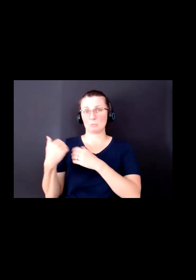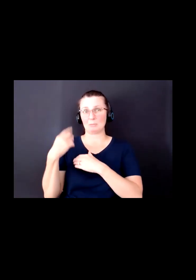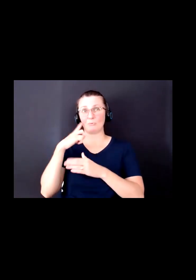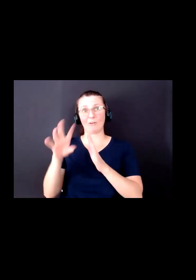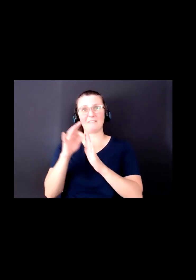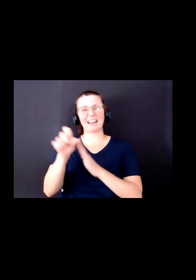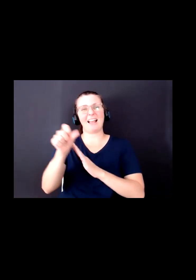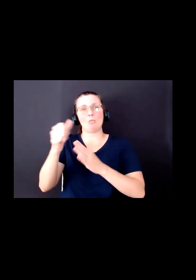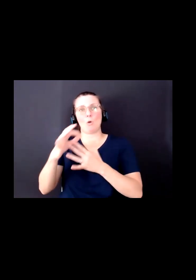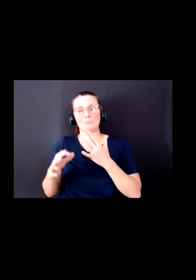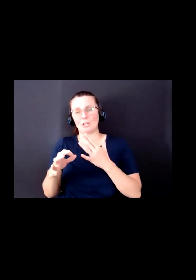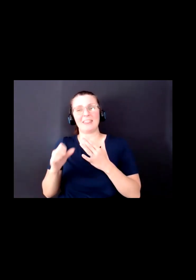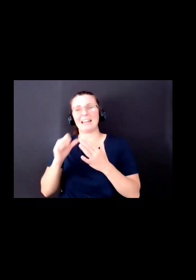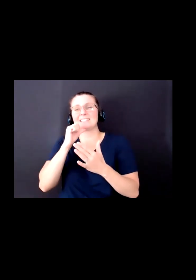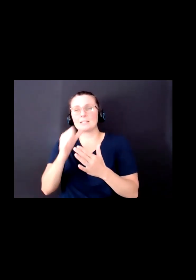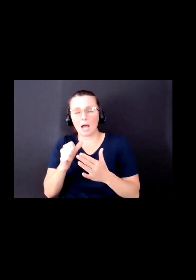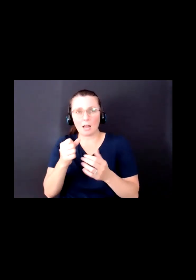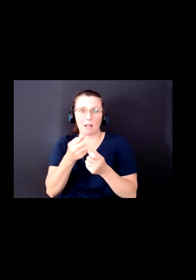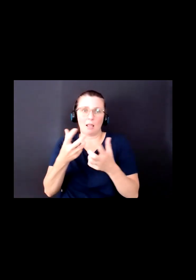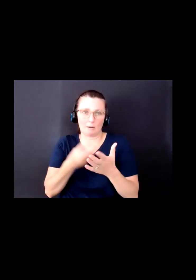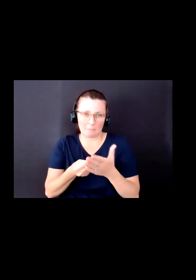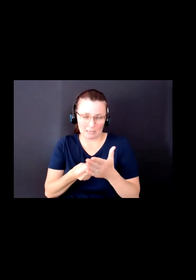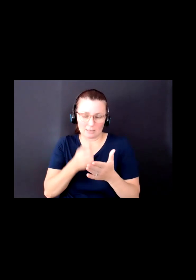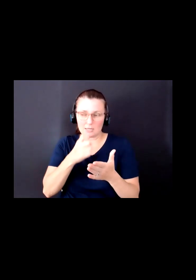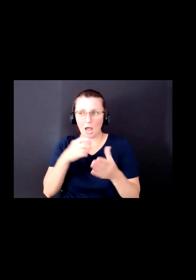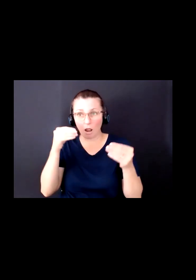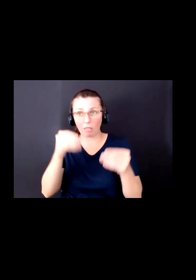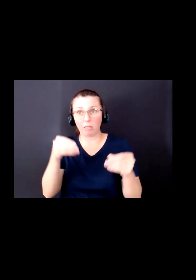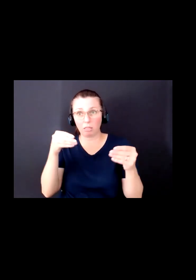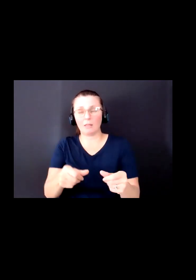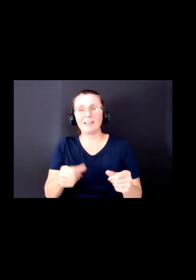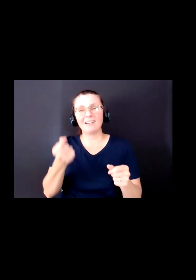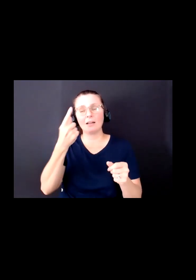constitutes an undo burden will vary from entity to entity, and